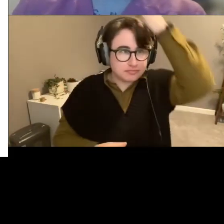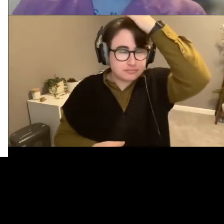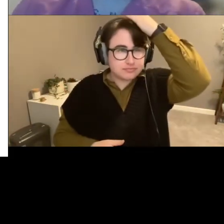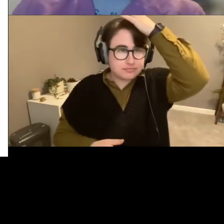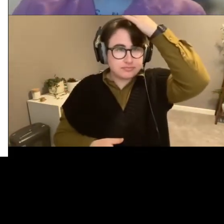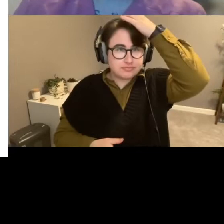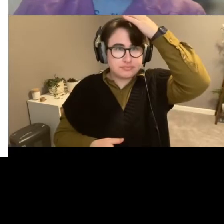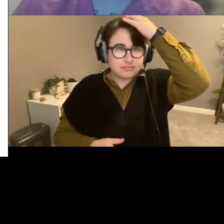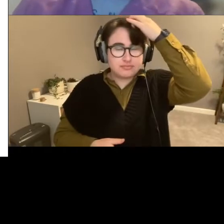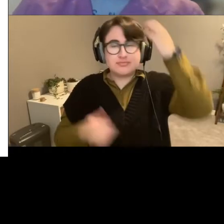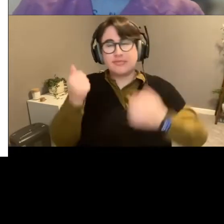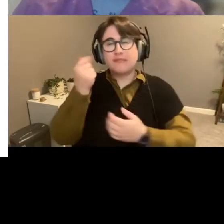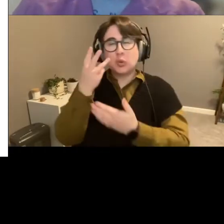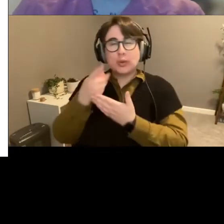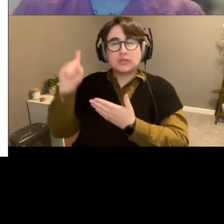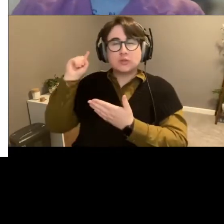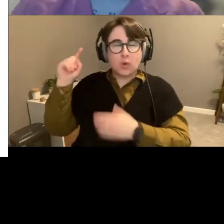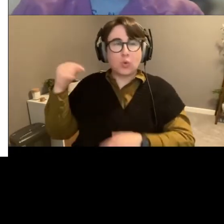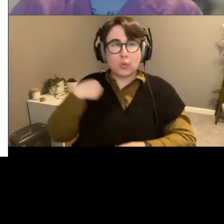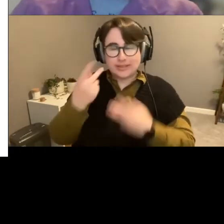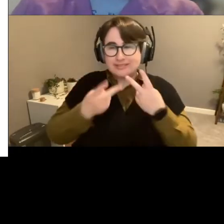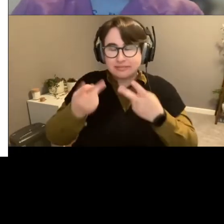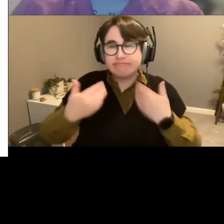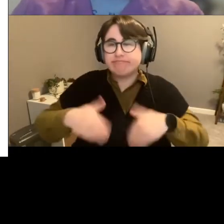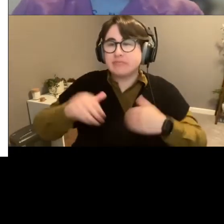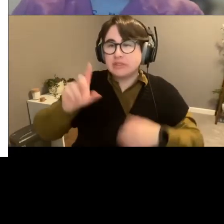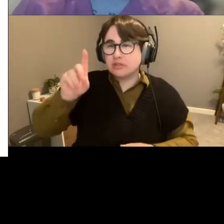but the Dobbs decision, for those who may not know it by the Dobbs decision,